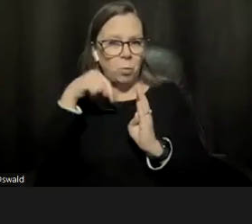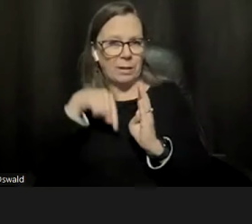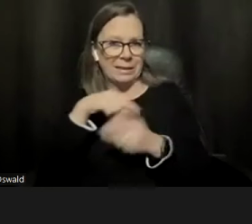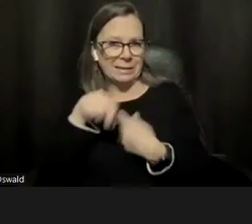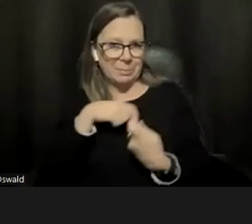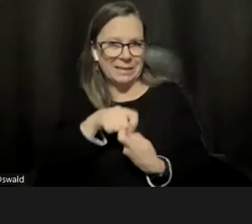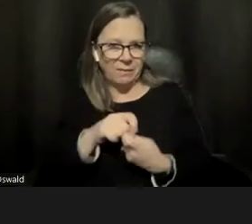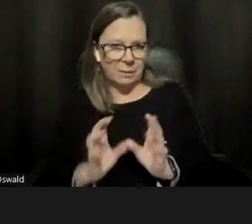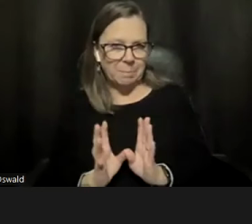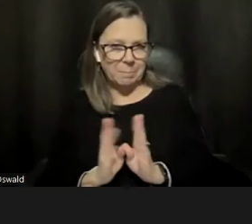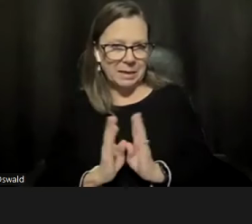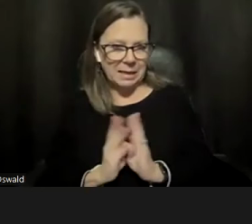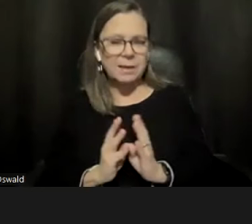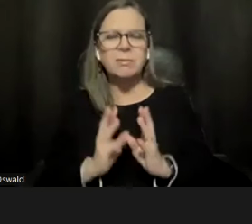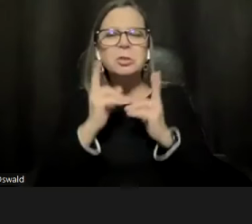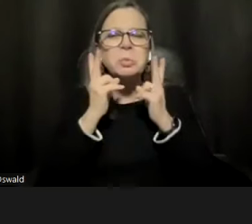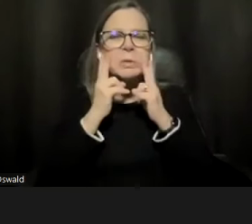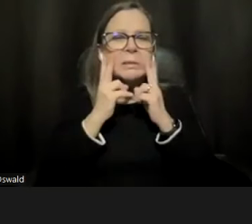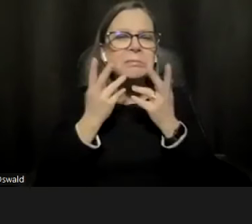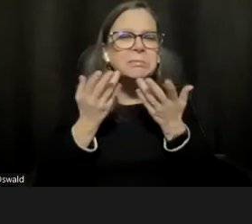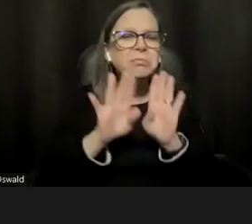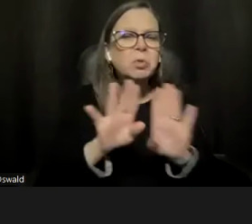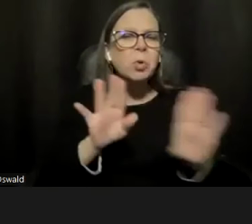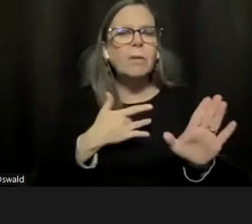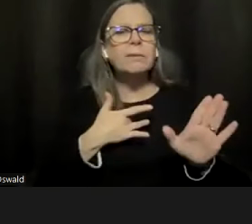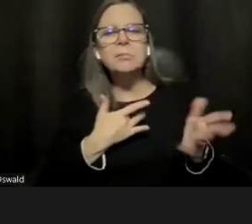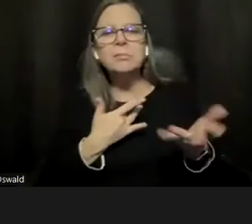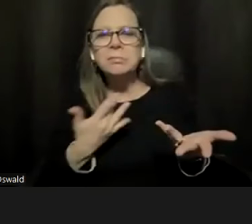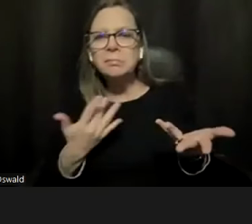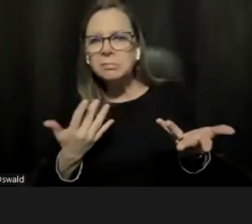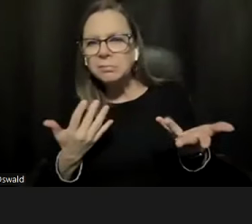meeting. Just to see where everyone was at, to see if everyone was still able to attend when